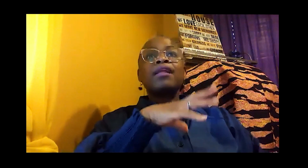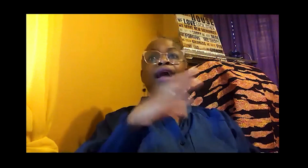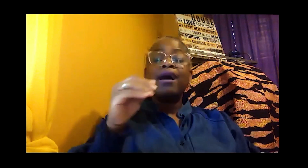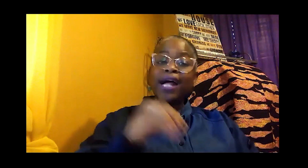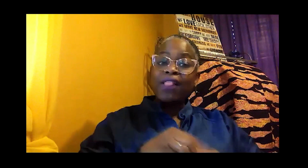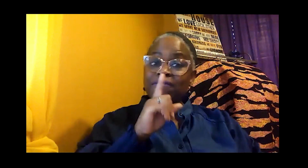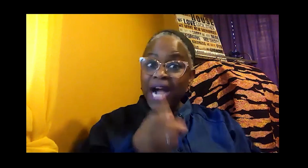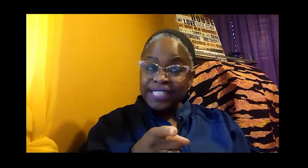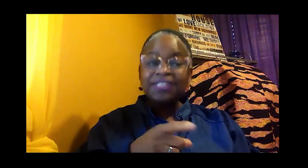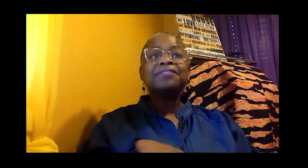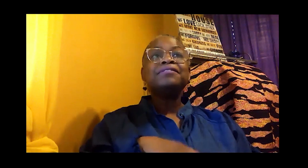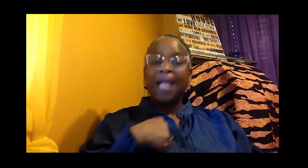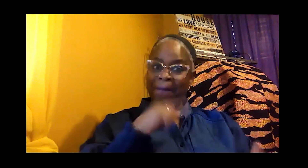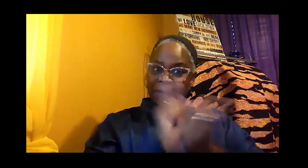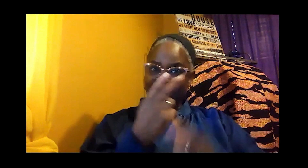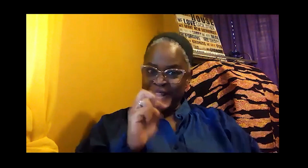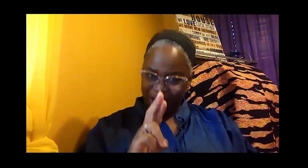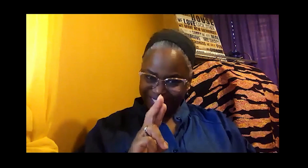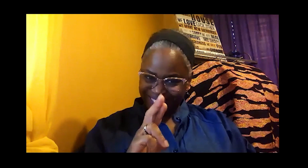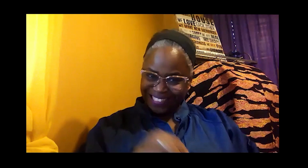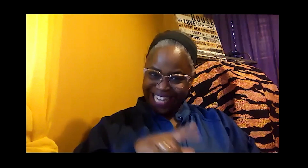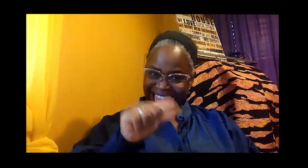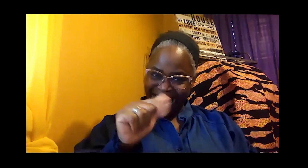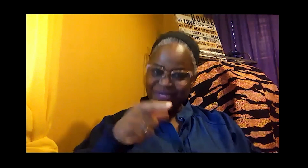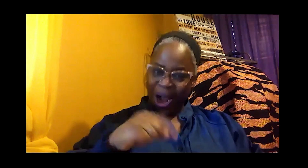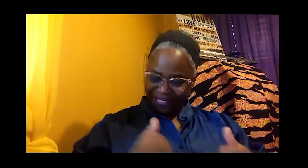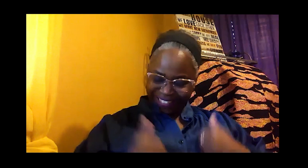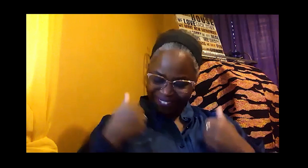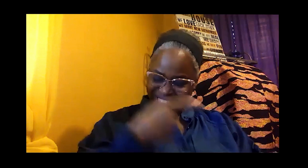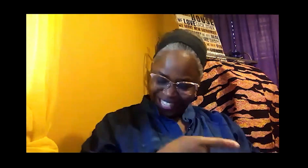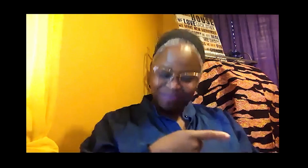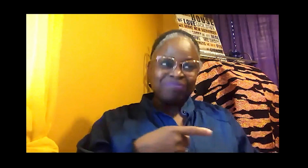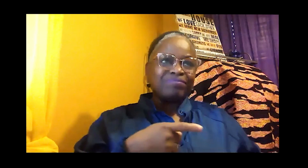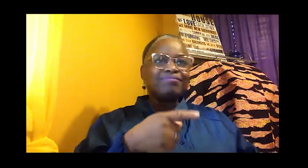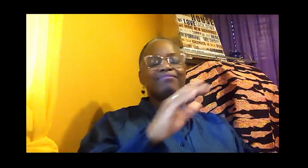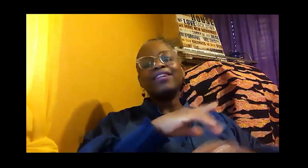During one of those ventures, I was able to meet Miss Cicely Tyson in real life. While